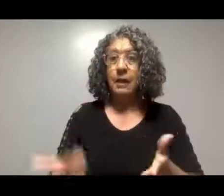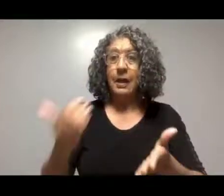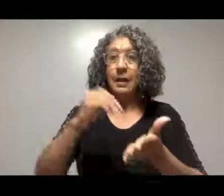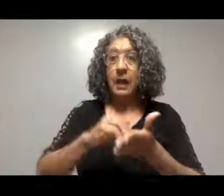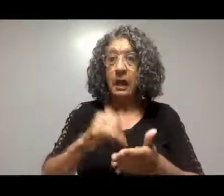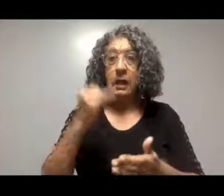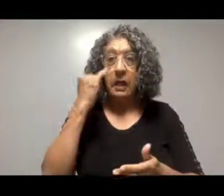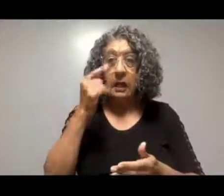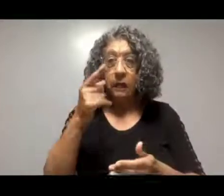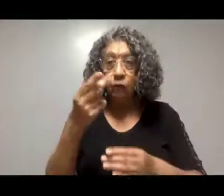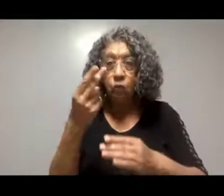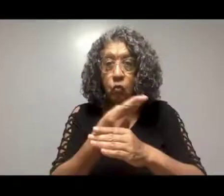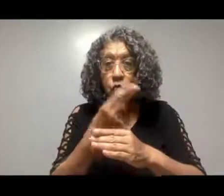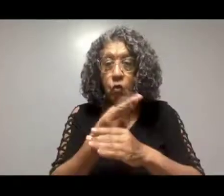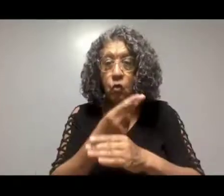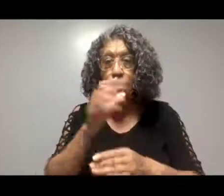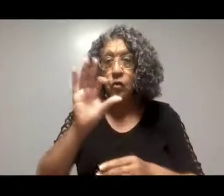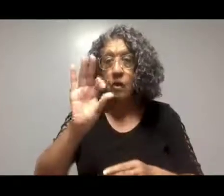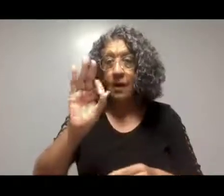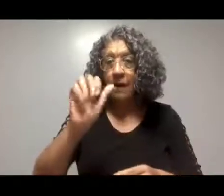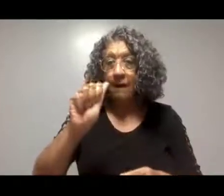Now for education